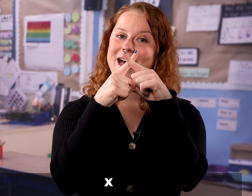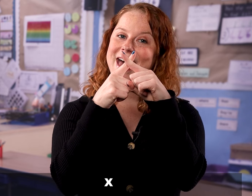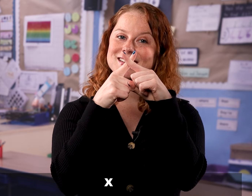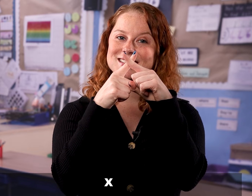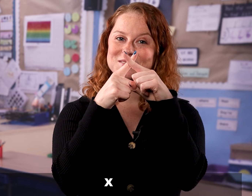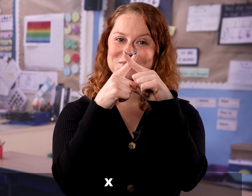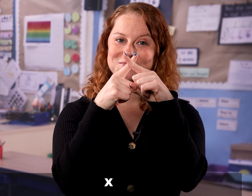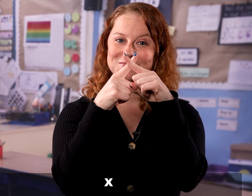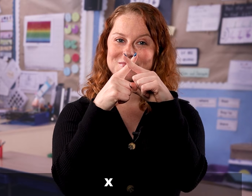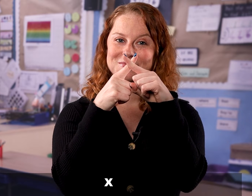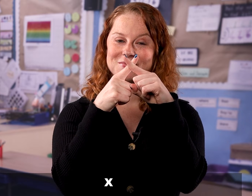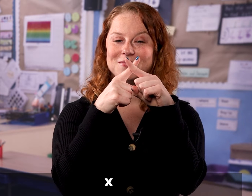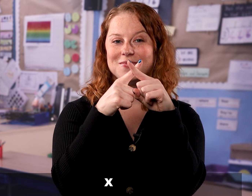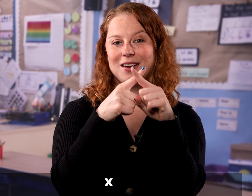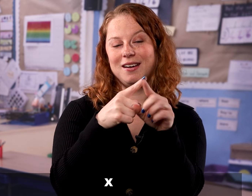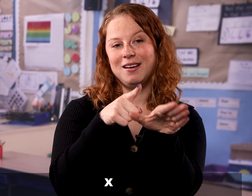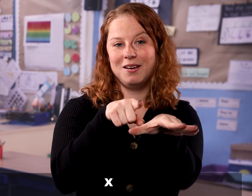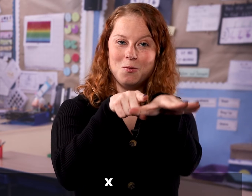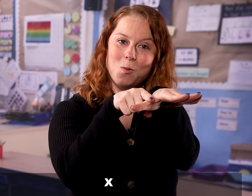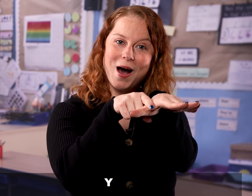X Y